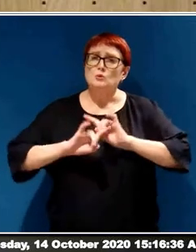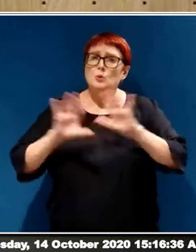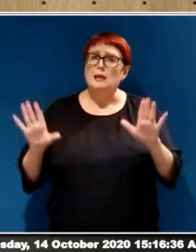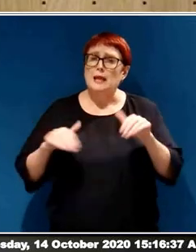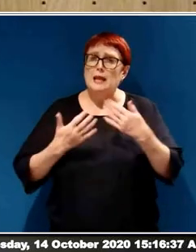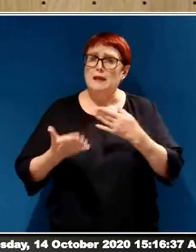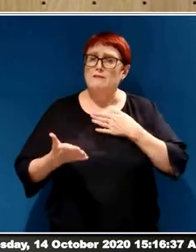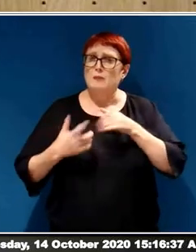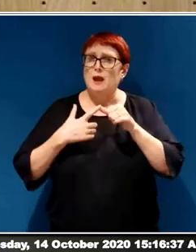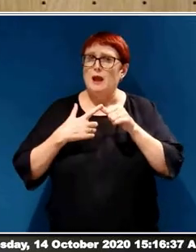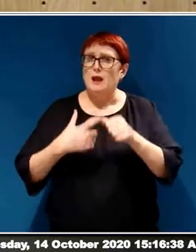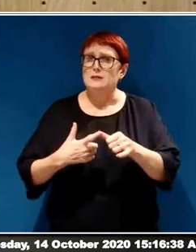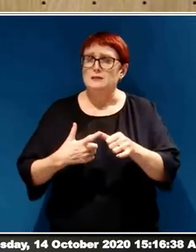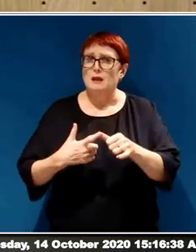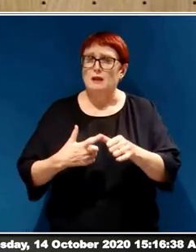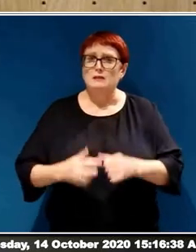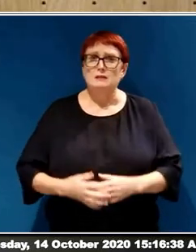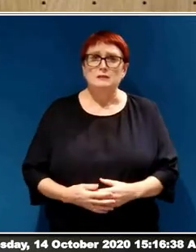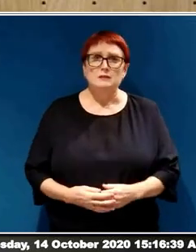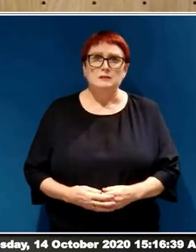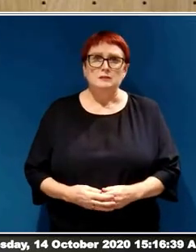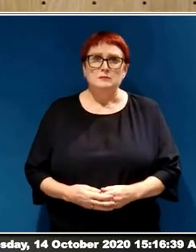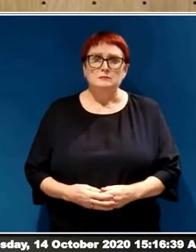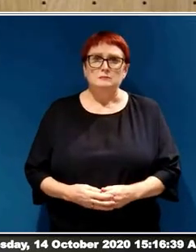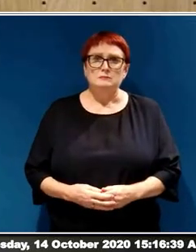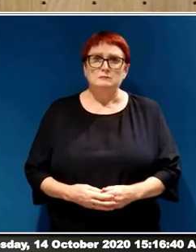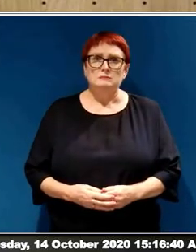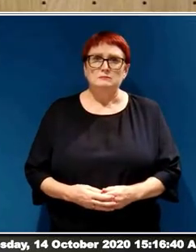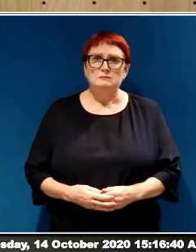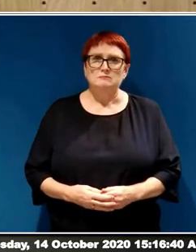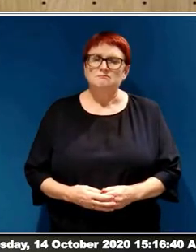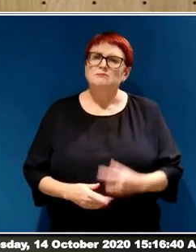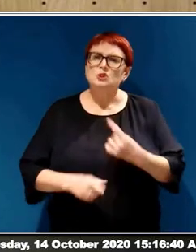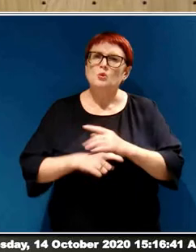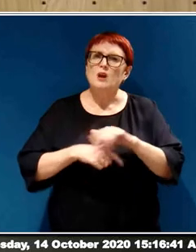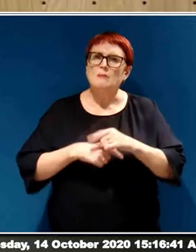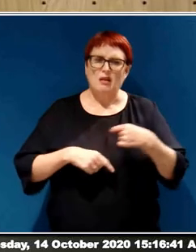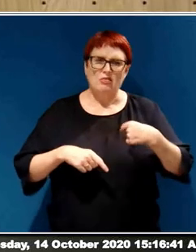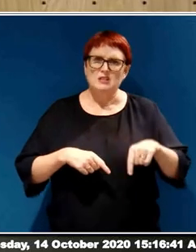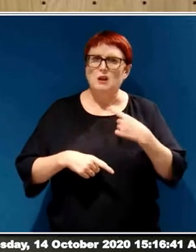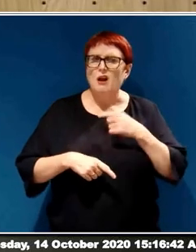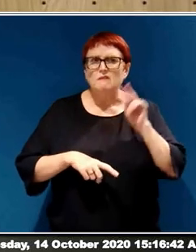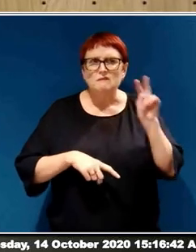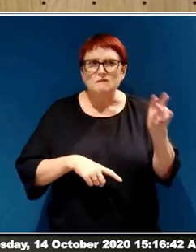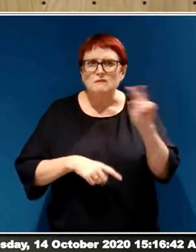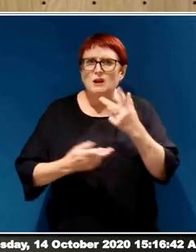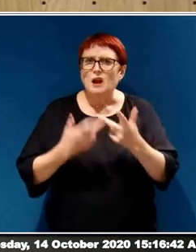heard this week that as an example restraint would not be a reasonable